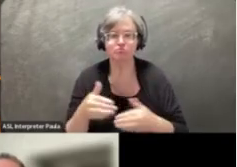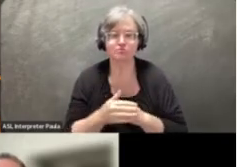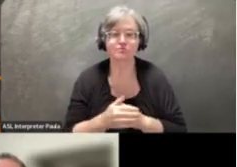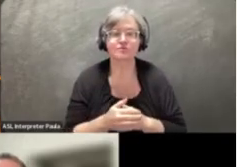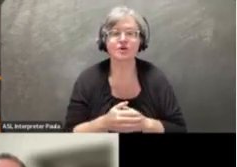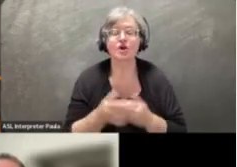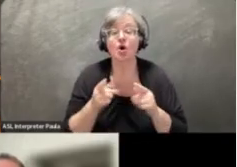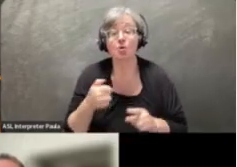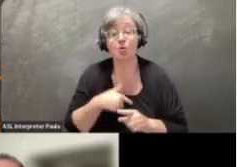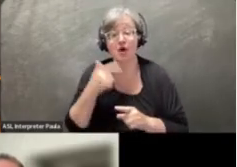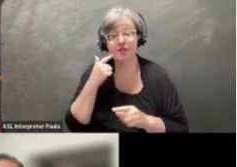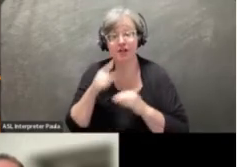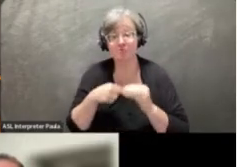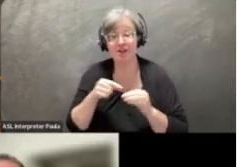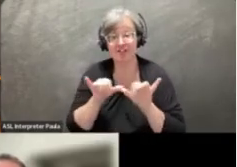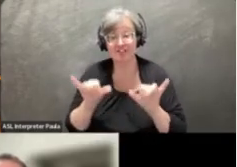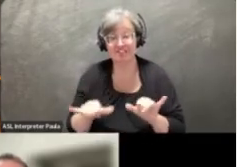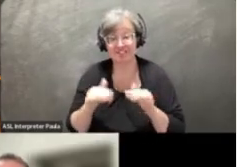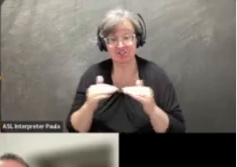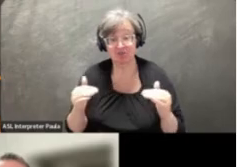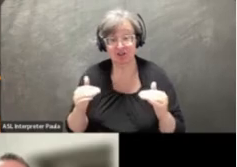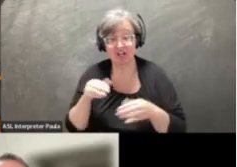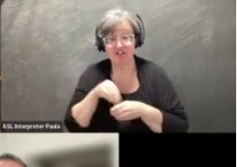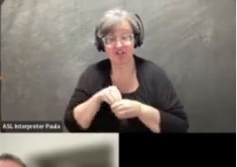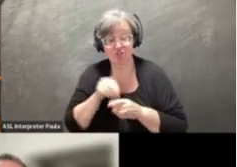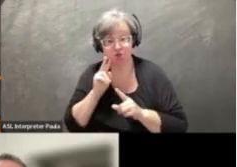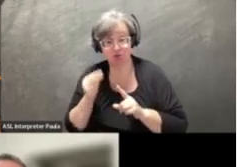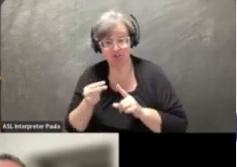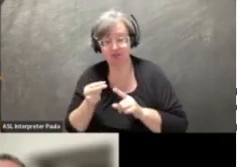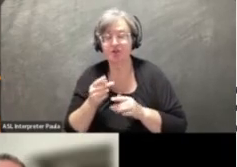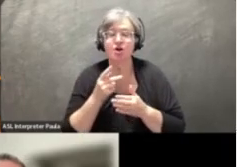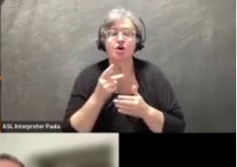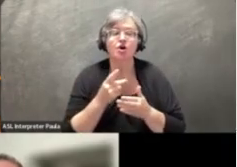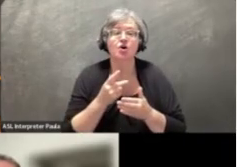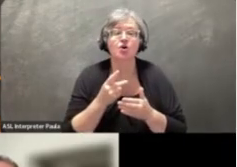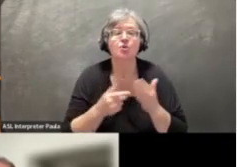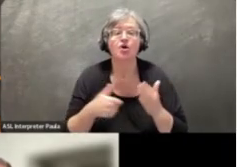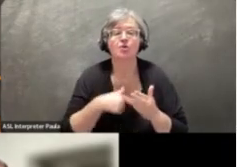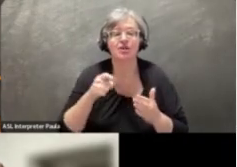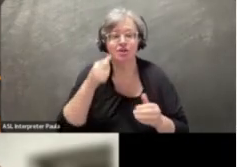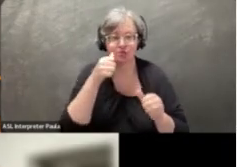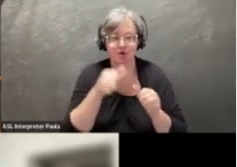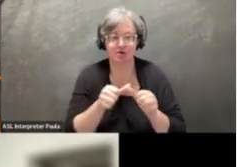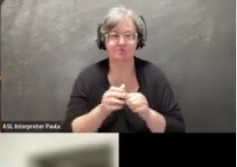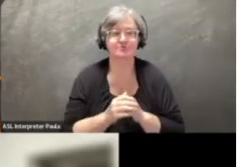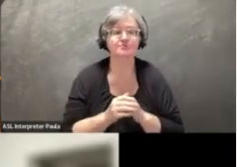we're thinking about it at the systems level, from an internal standpoint, what we need to be mindful of is we need to have